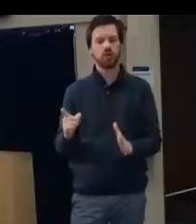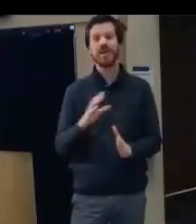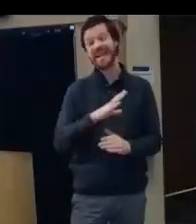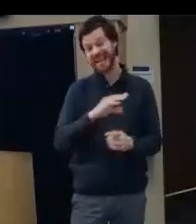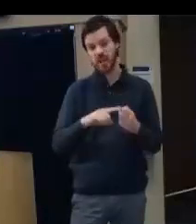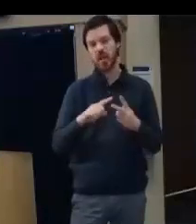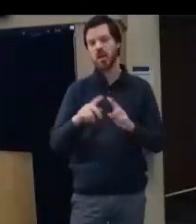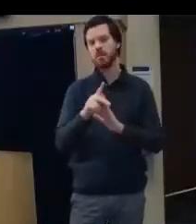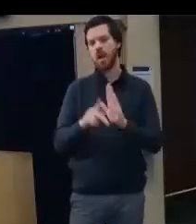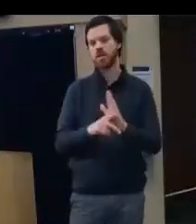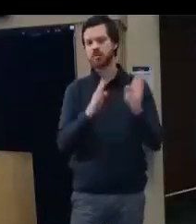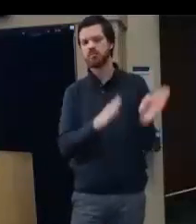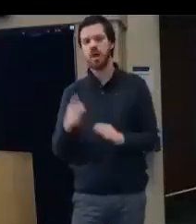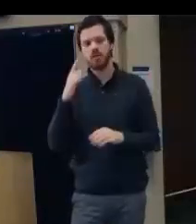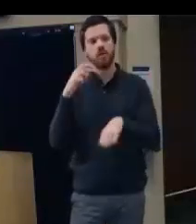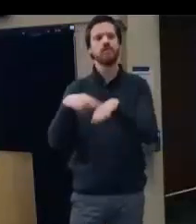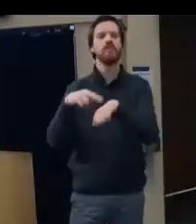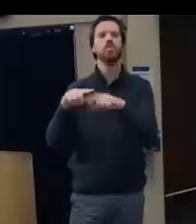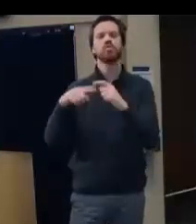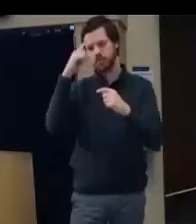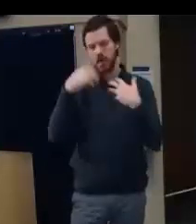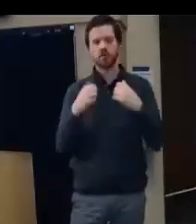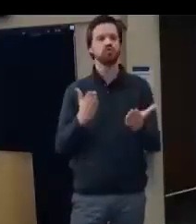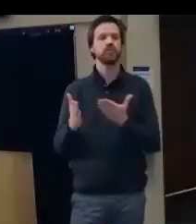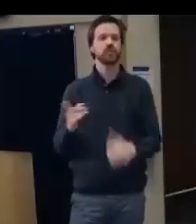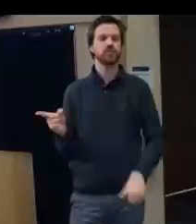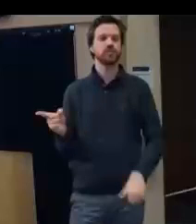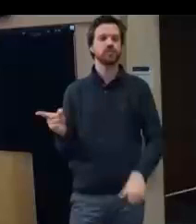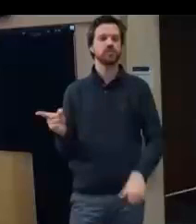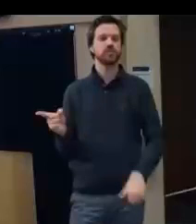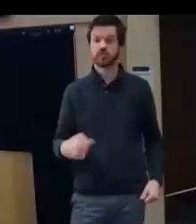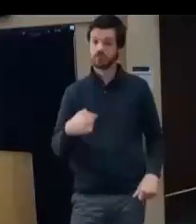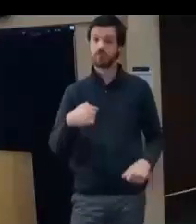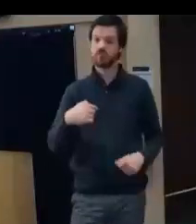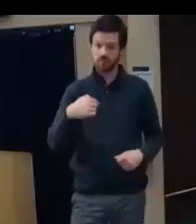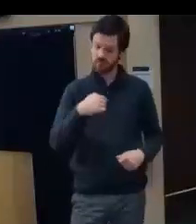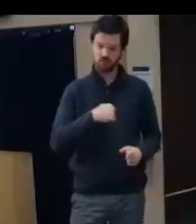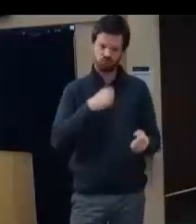have a policy plan for referral to Mental Health Services and I have been vocally critical about